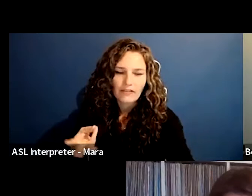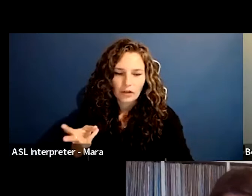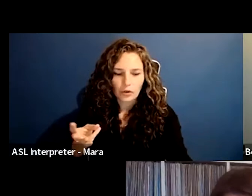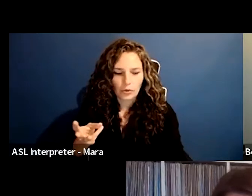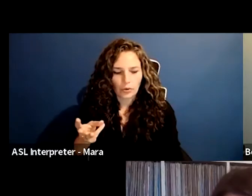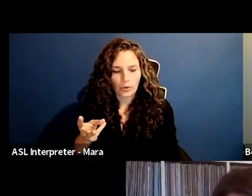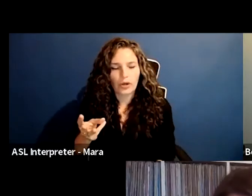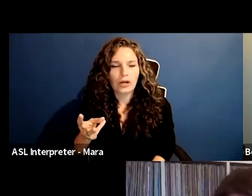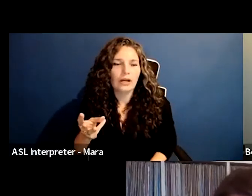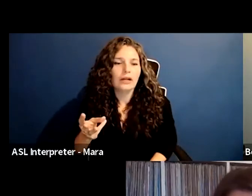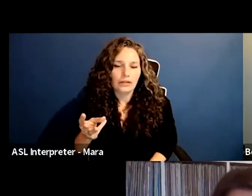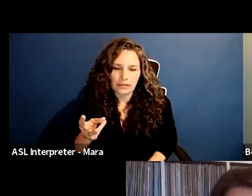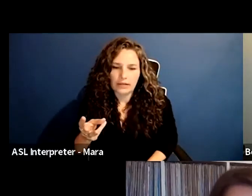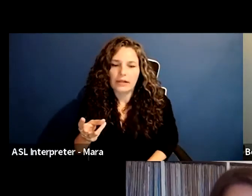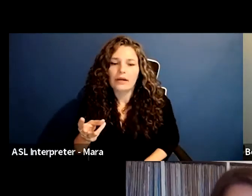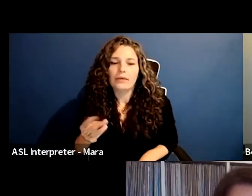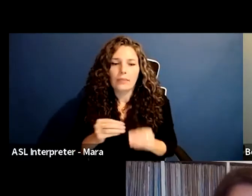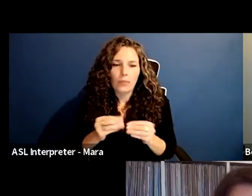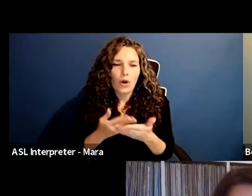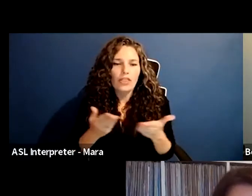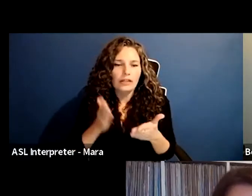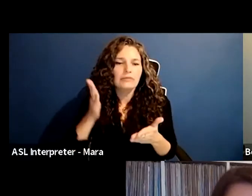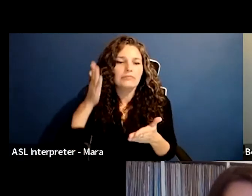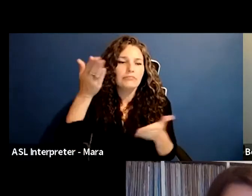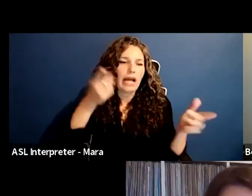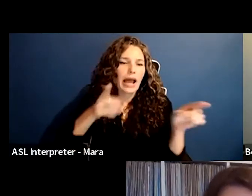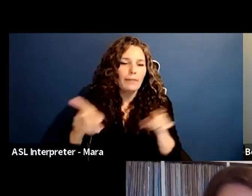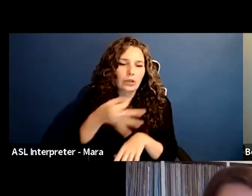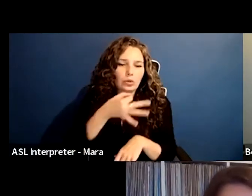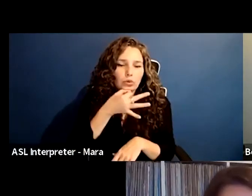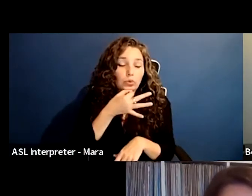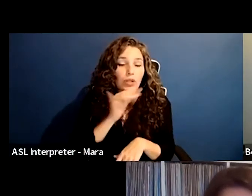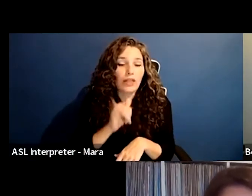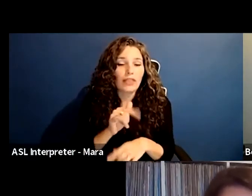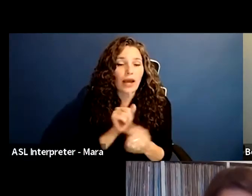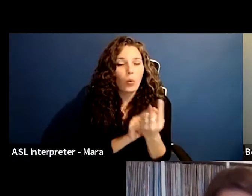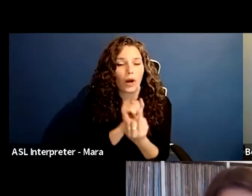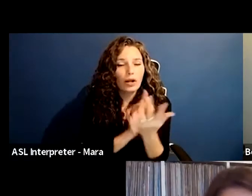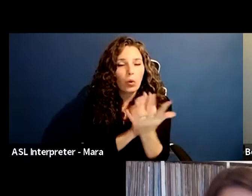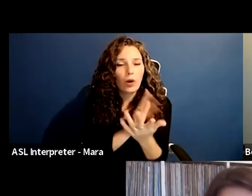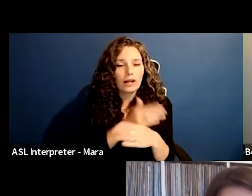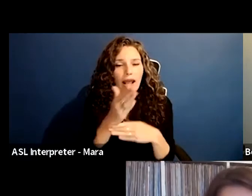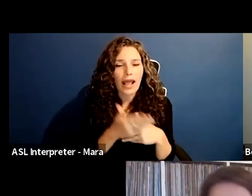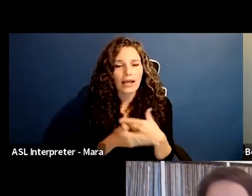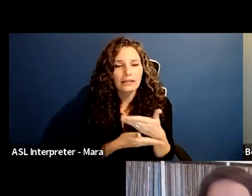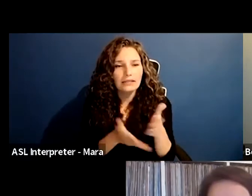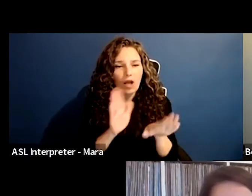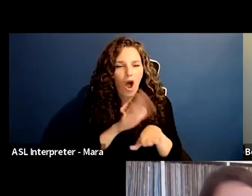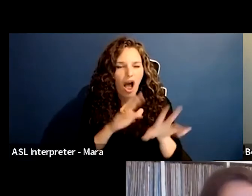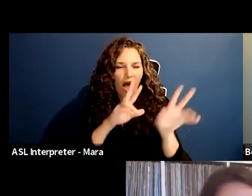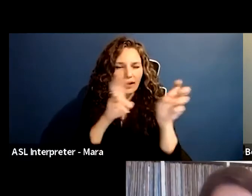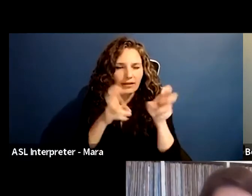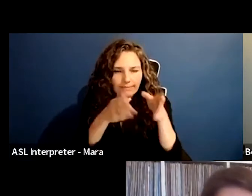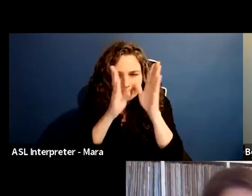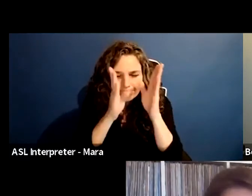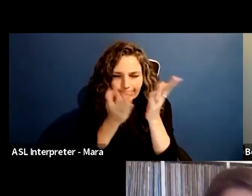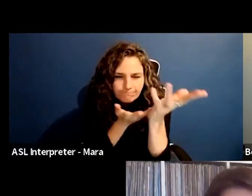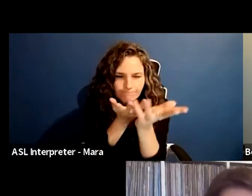to arrive shortly. And of course, that one-on-one, hands-on attention that I'm talking about, that happens four days a week,